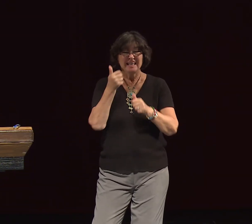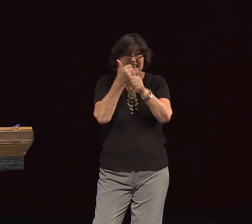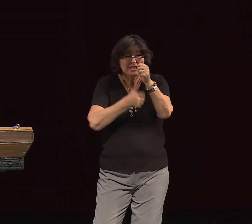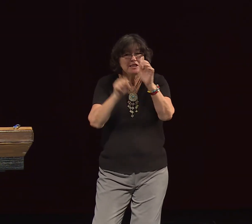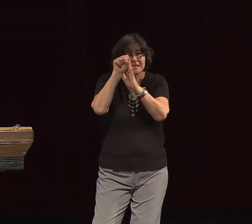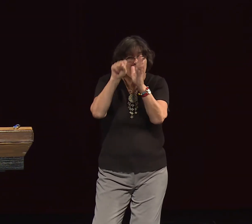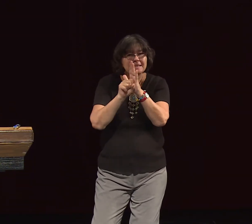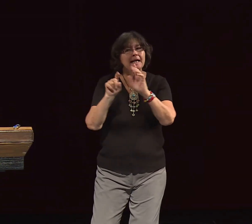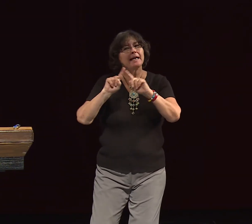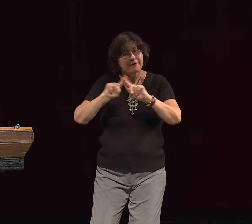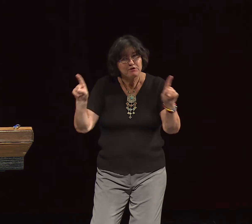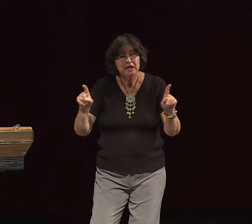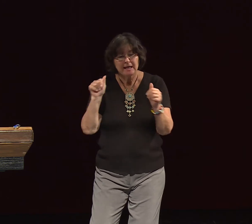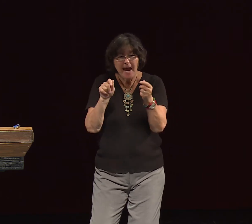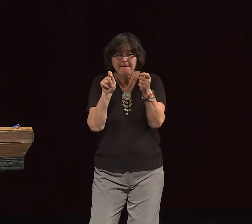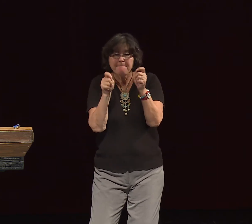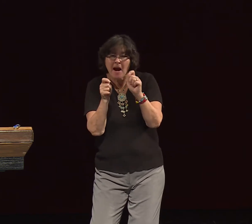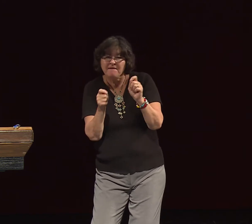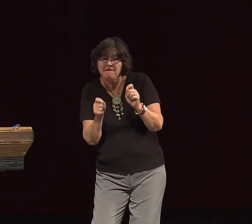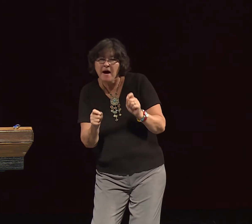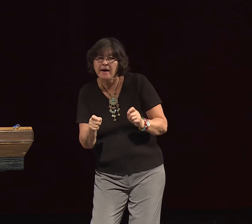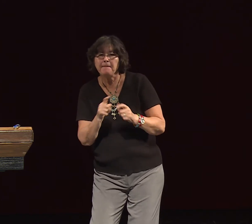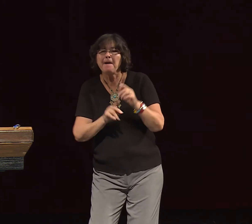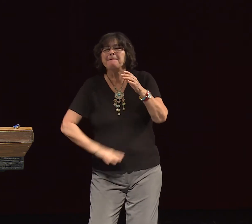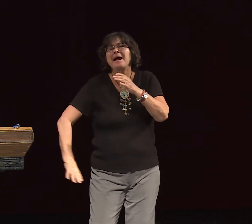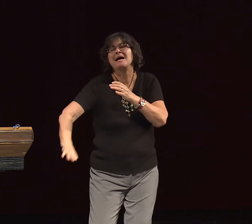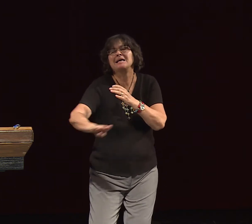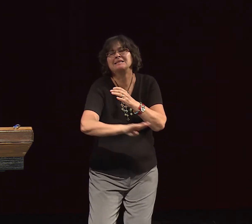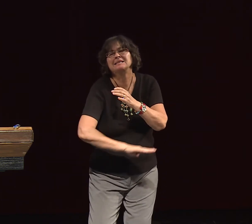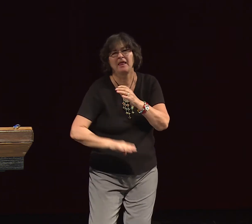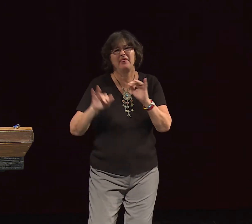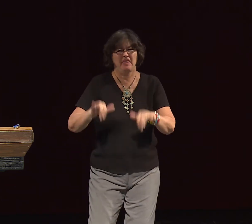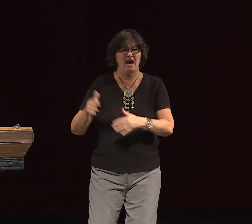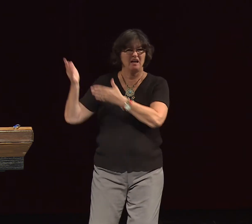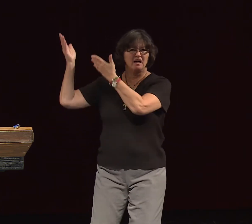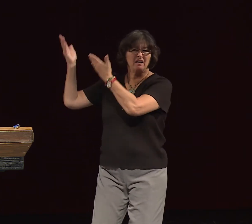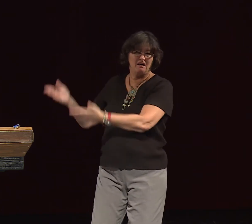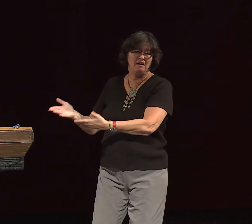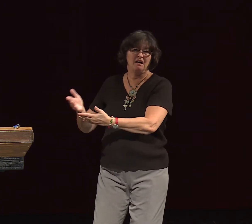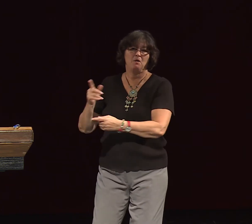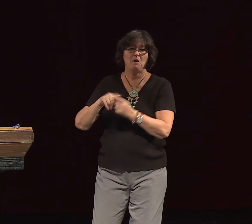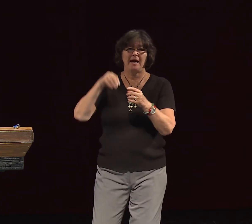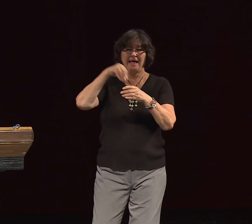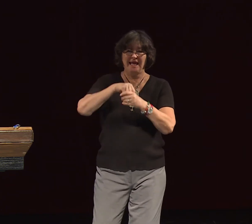So, each state is probably going to have a little bit of a different law,